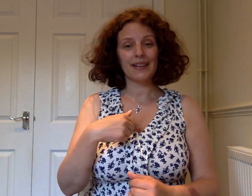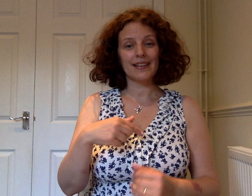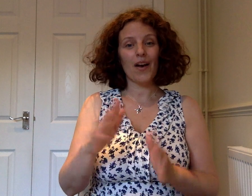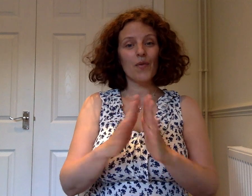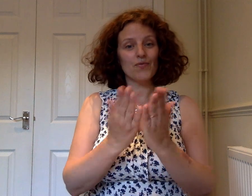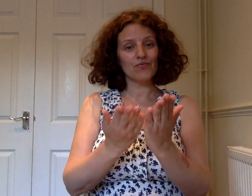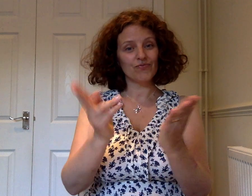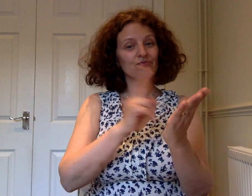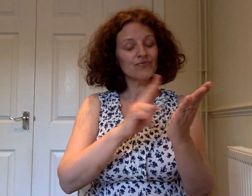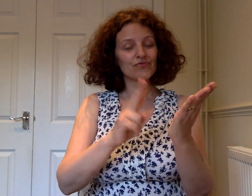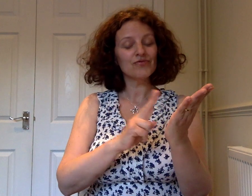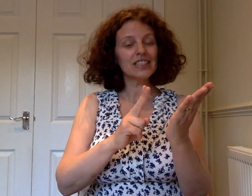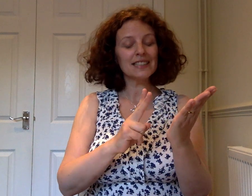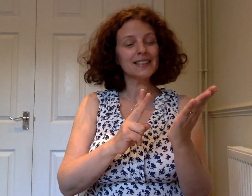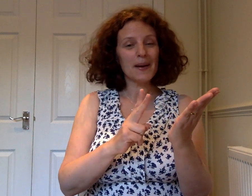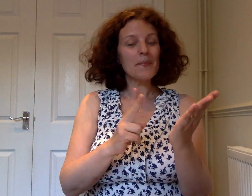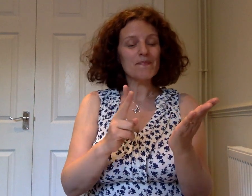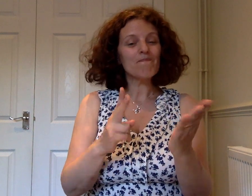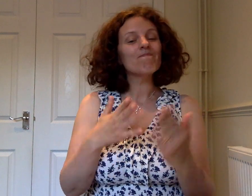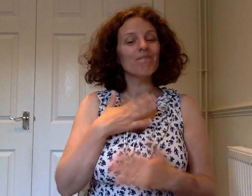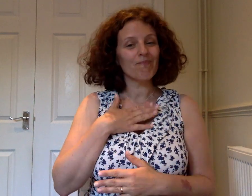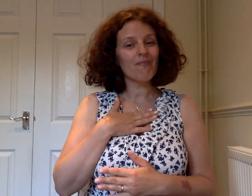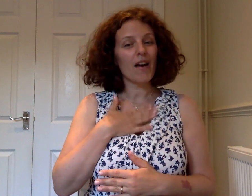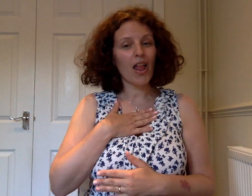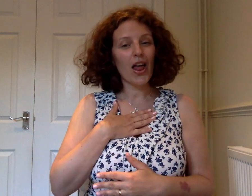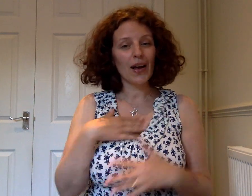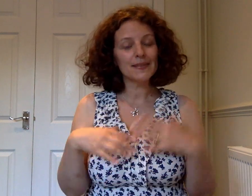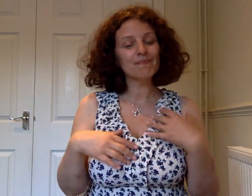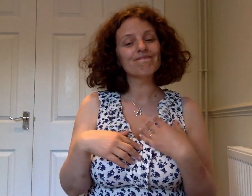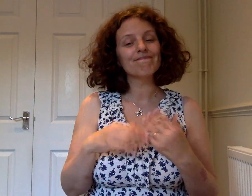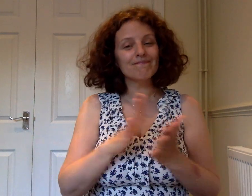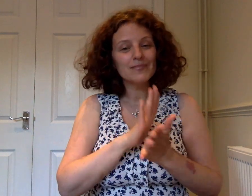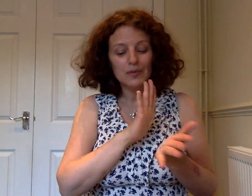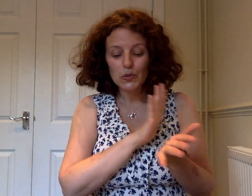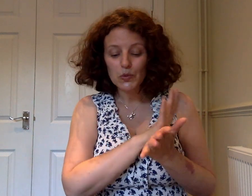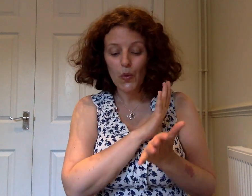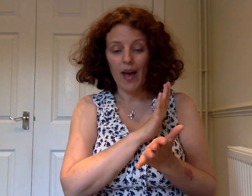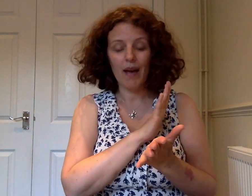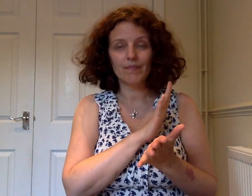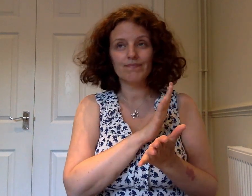I like reading.